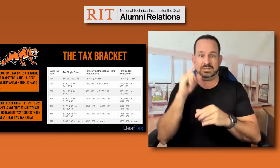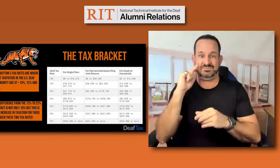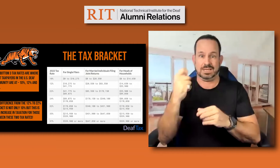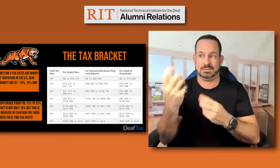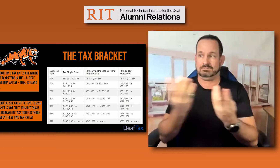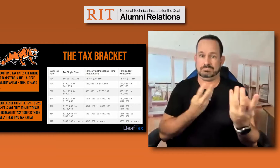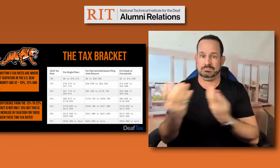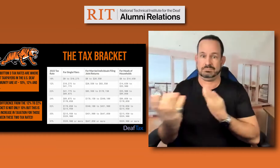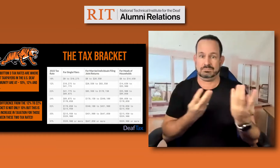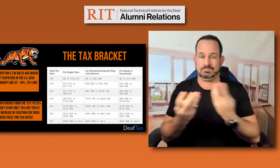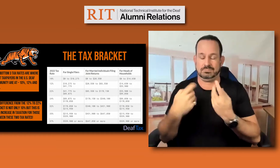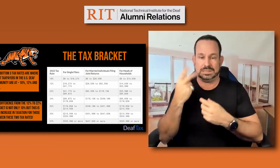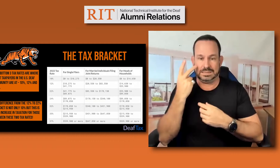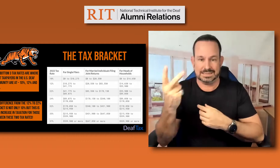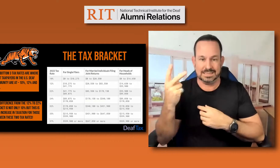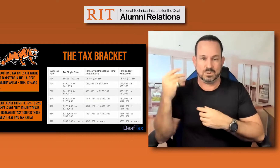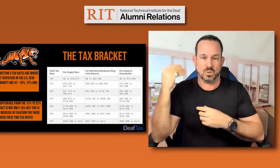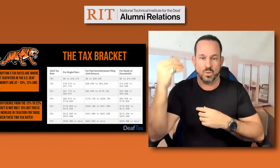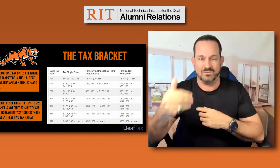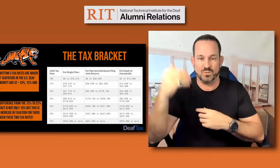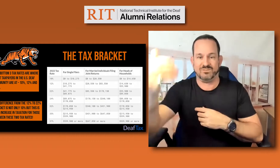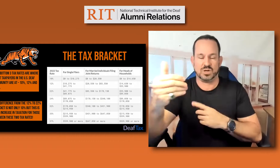and married, up to 20,500.